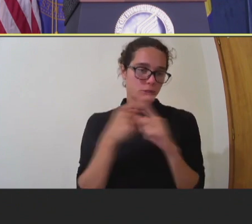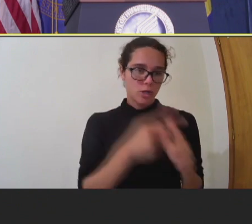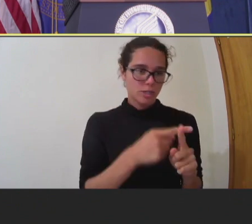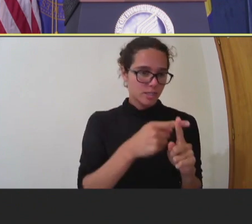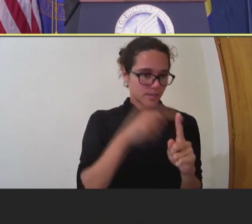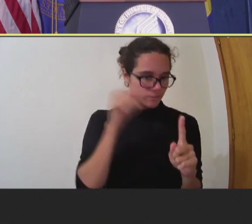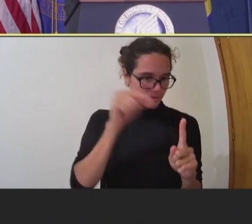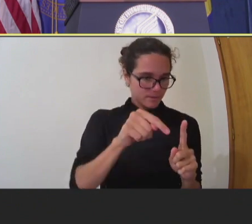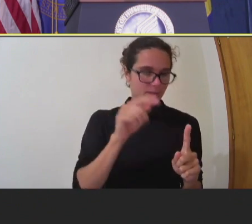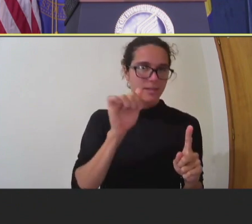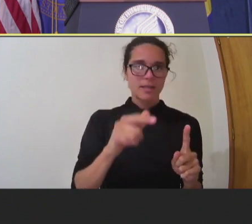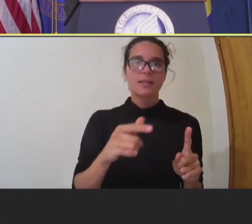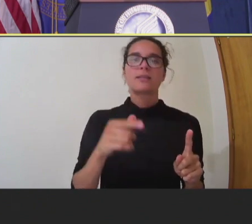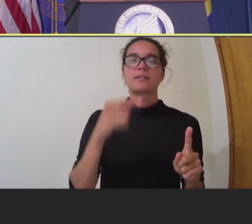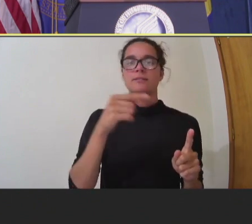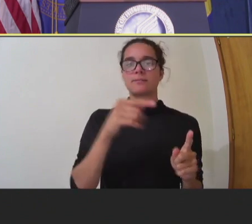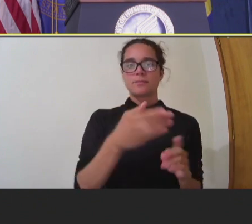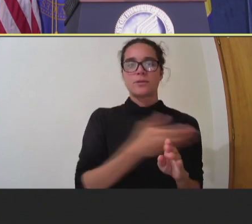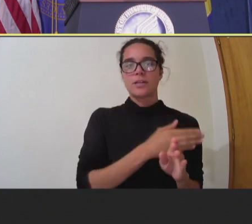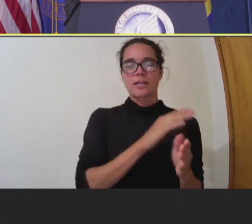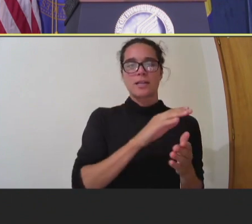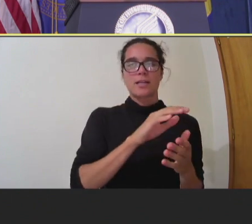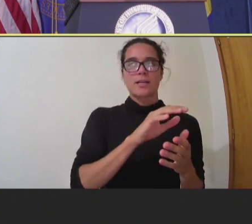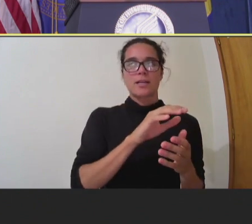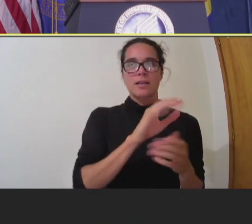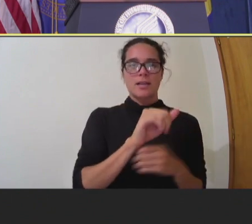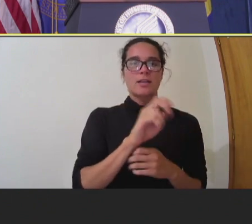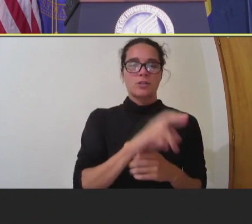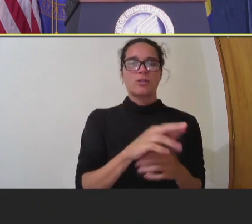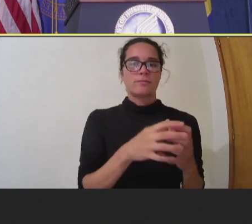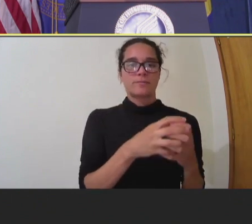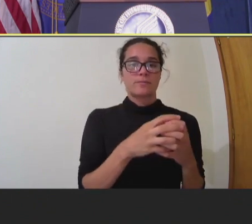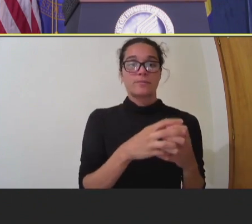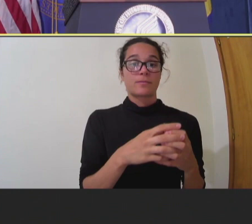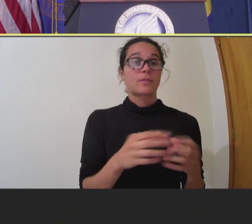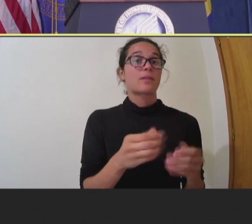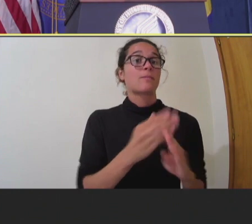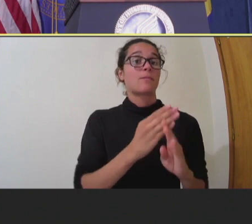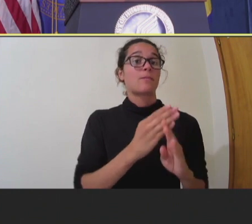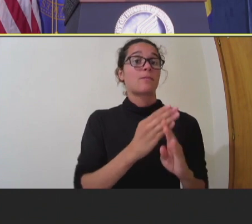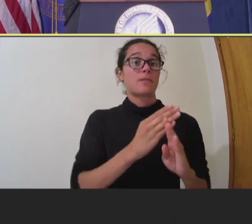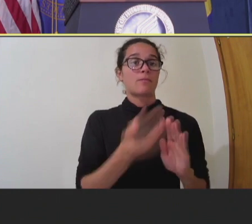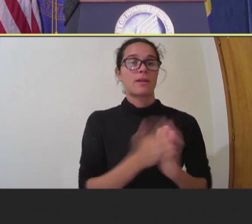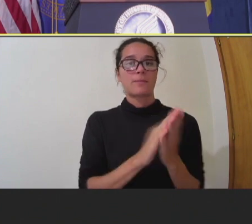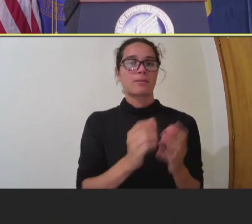preventing those lesions from becoming invasive cancer? This is, in fact, what we're trying to